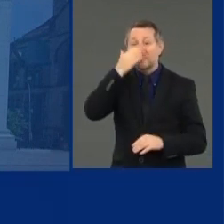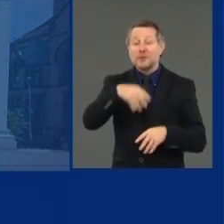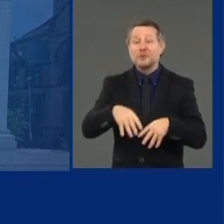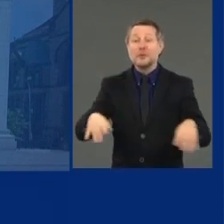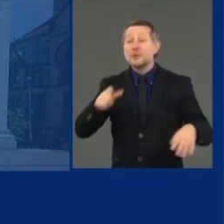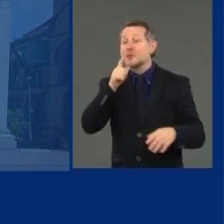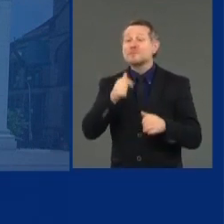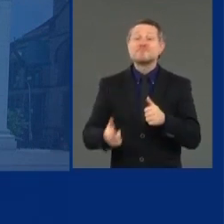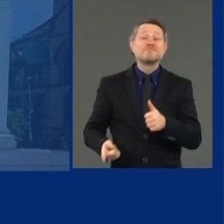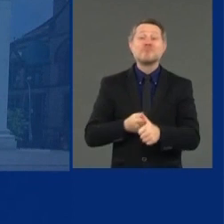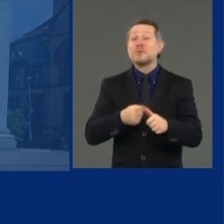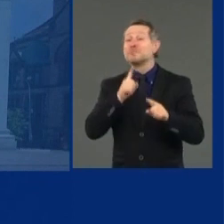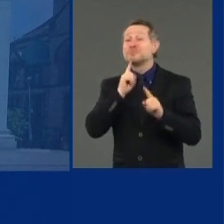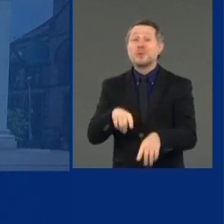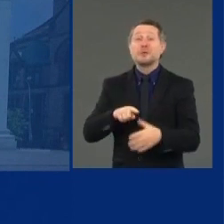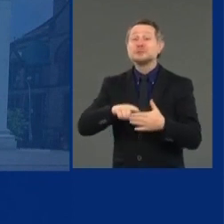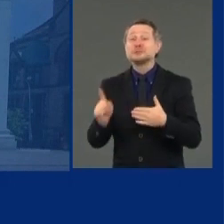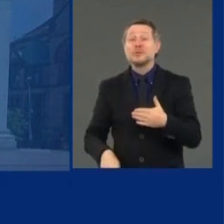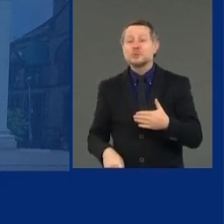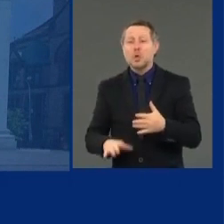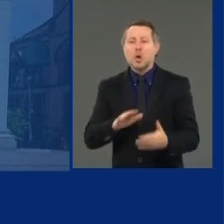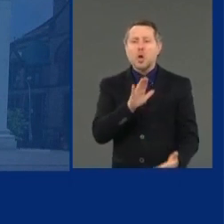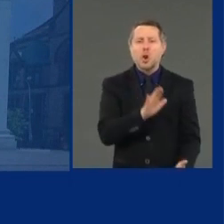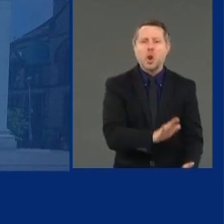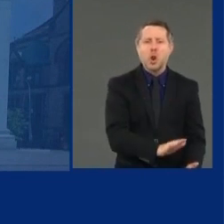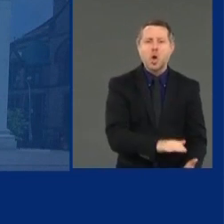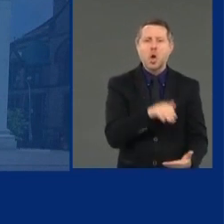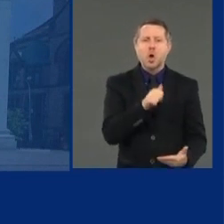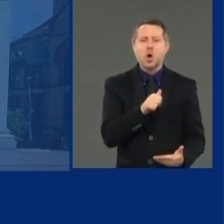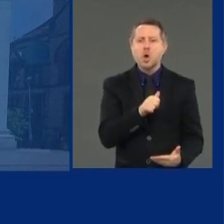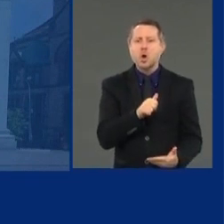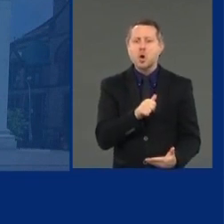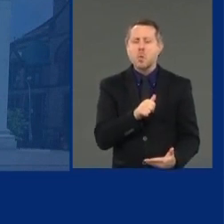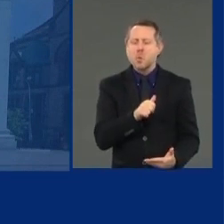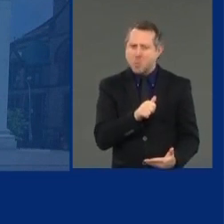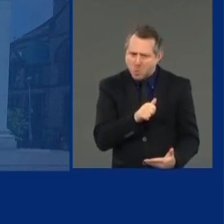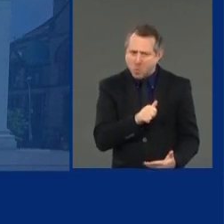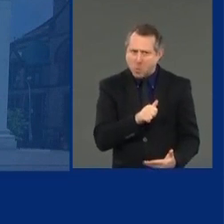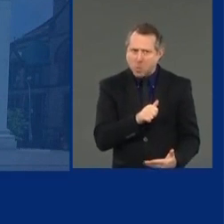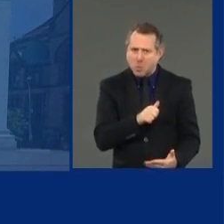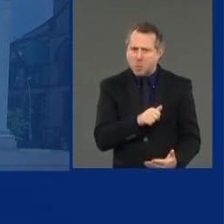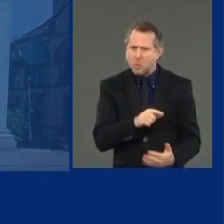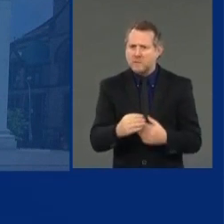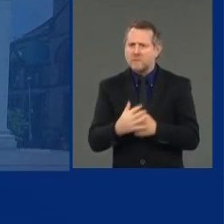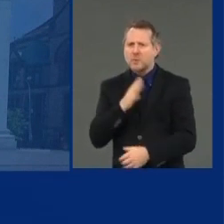DEPARTMENT THEY MUST HAVE HAD A HIGHER INFECTION RATE.